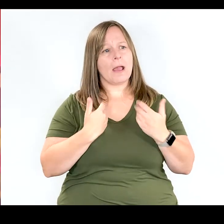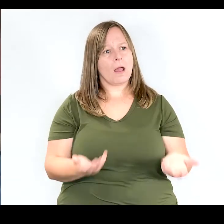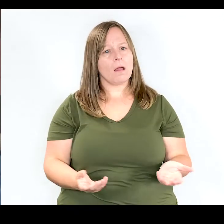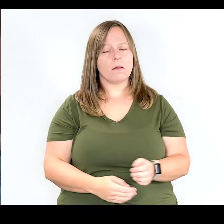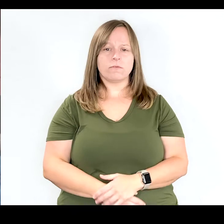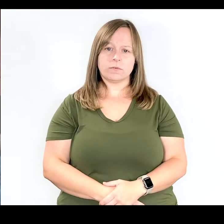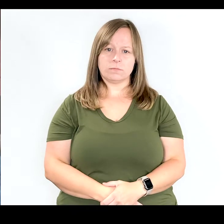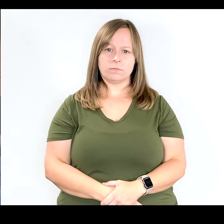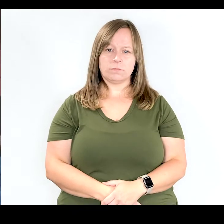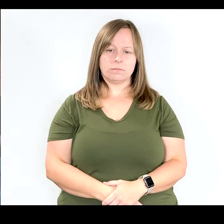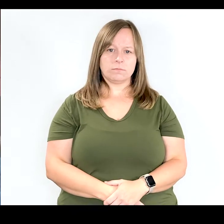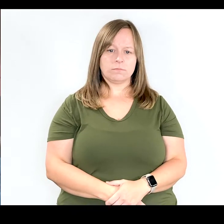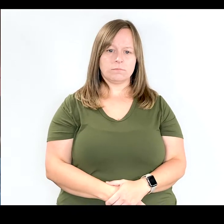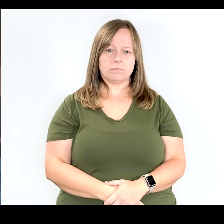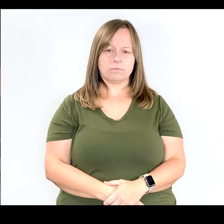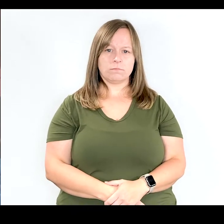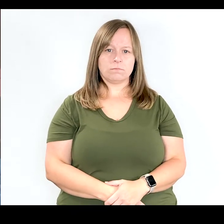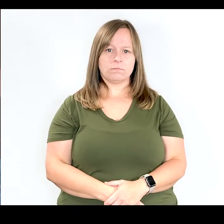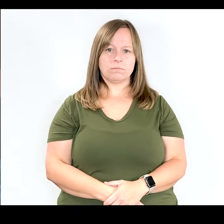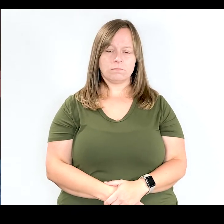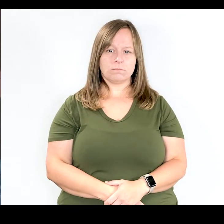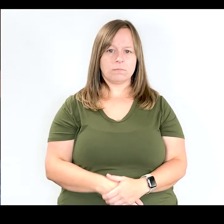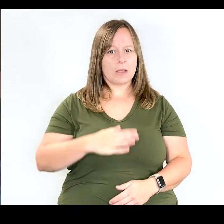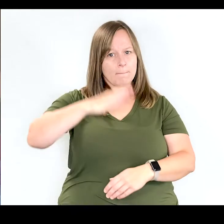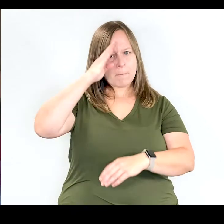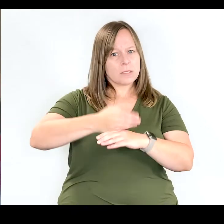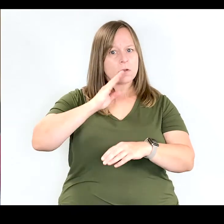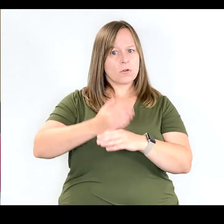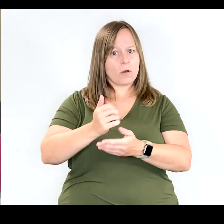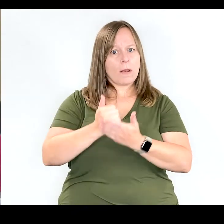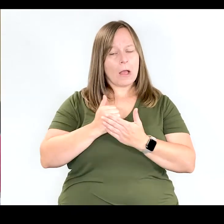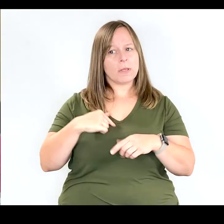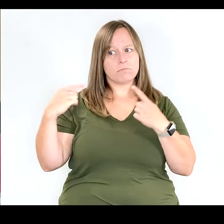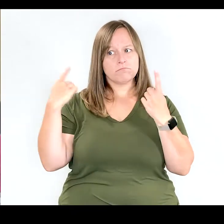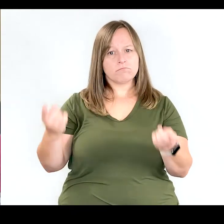I don't want the nursing room. I want my family to take care of me.